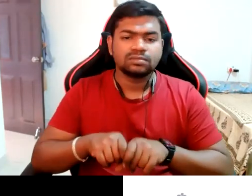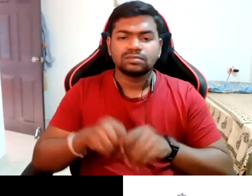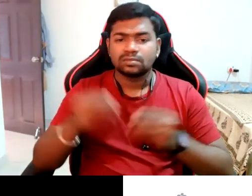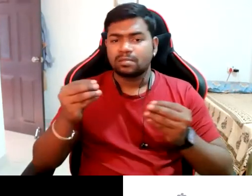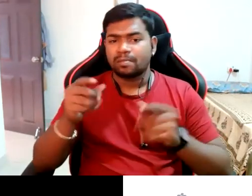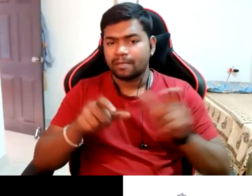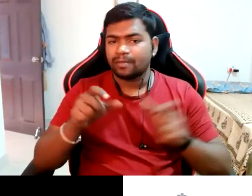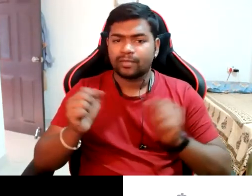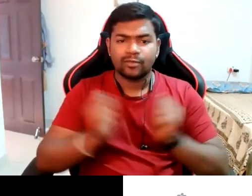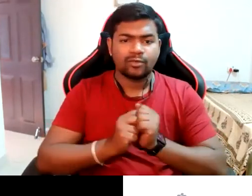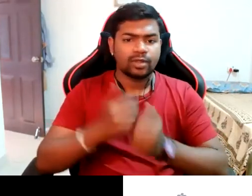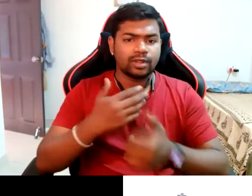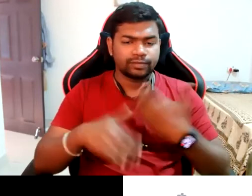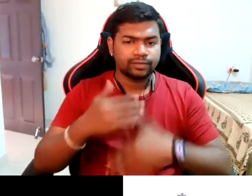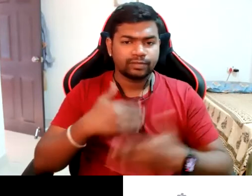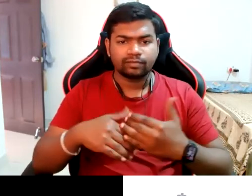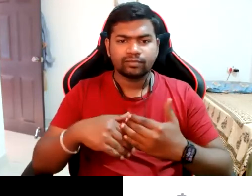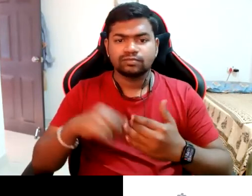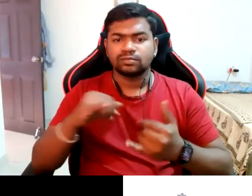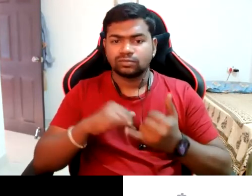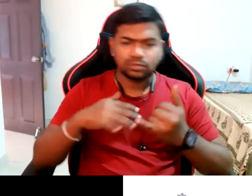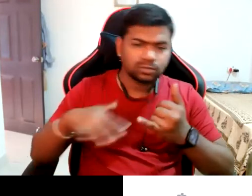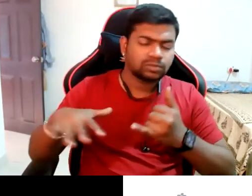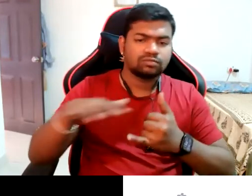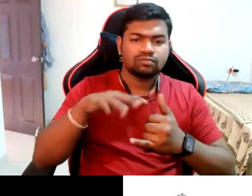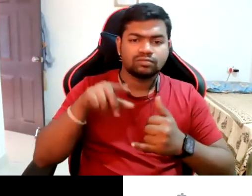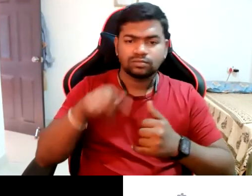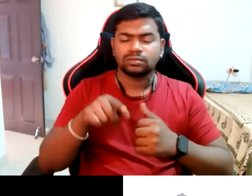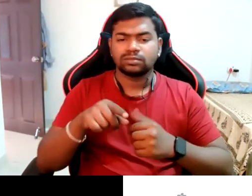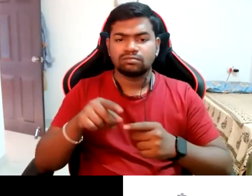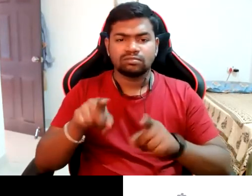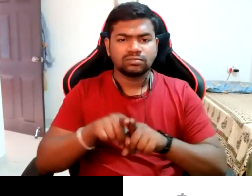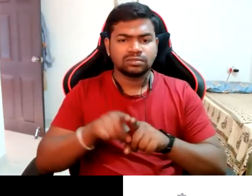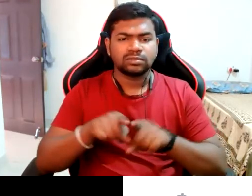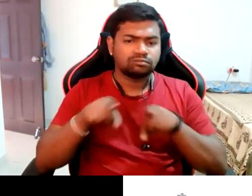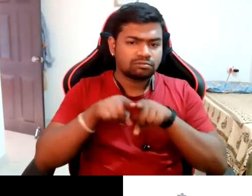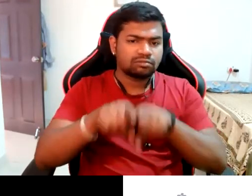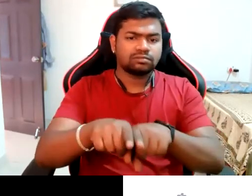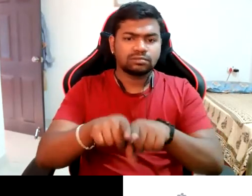with the disability has to make first step. so society has to take steps simultaneously.thats how its happens.